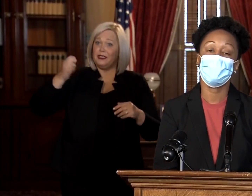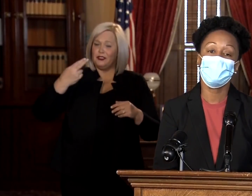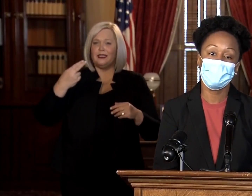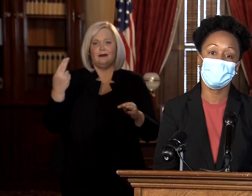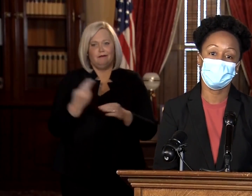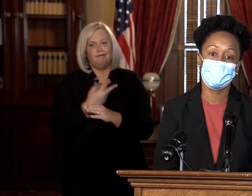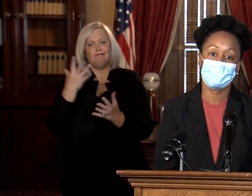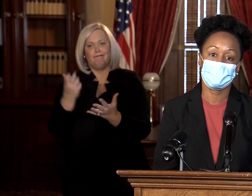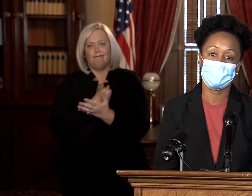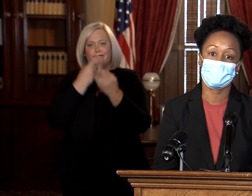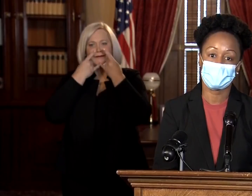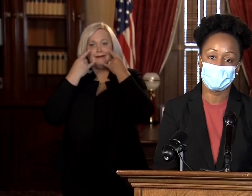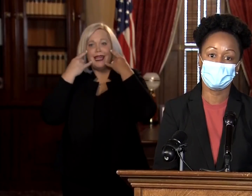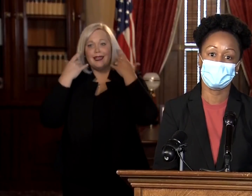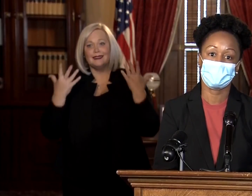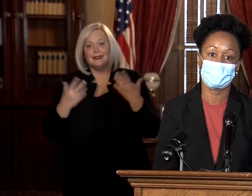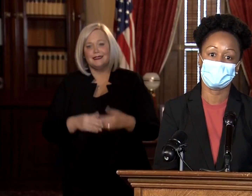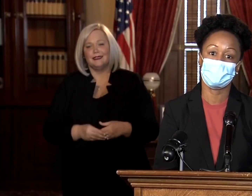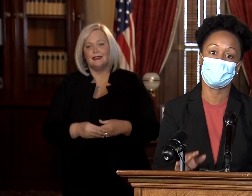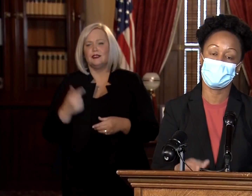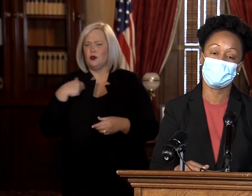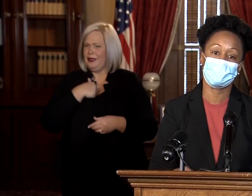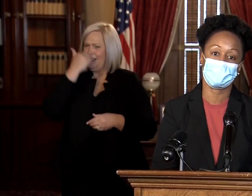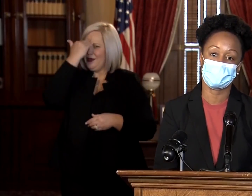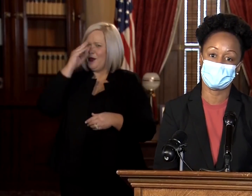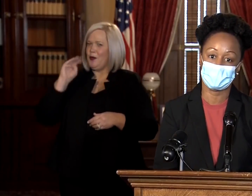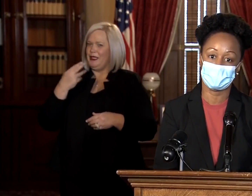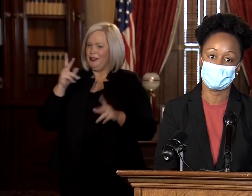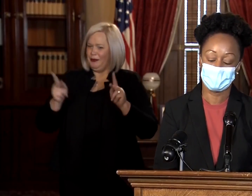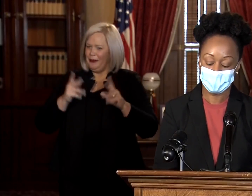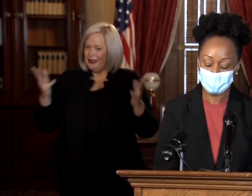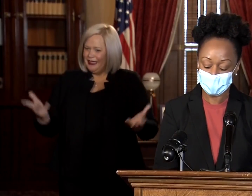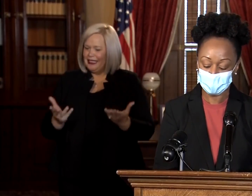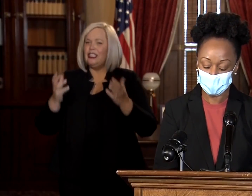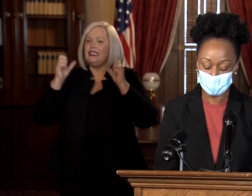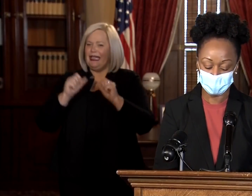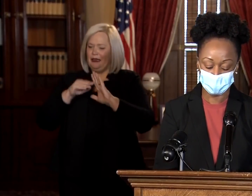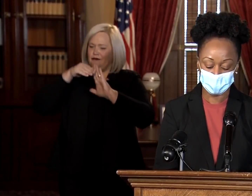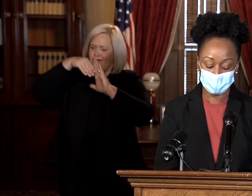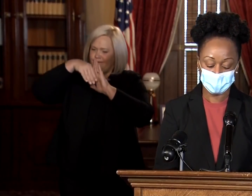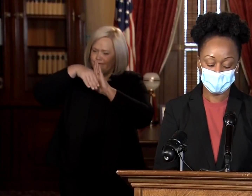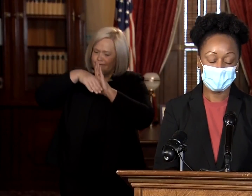We know that masks work and many people across the state are people across the state are wearing them. wearing them. And we know that Michiganders And we know that Michiganders haveve what it takes to bring th